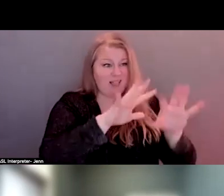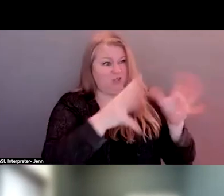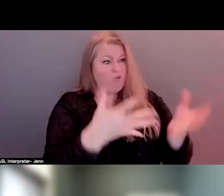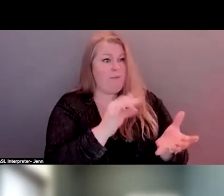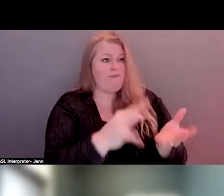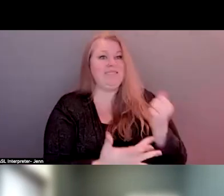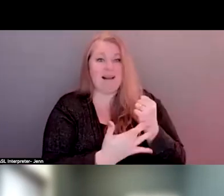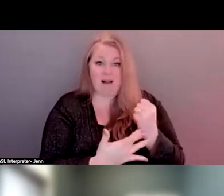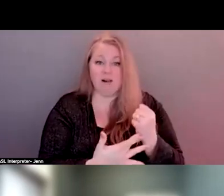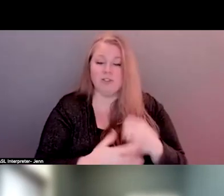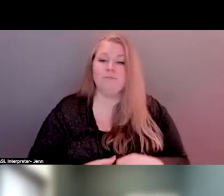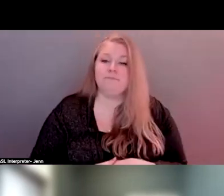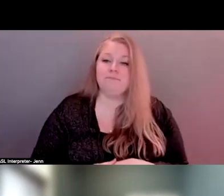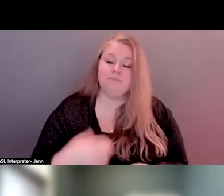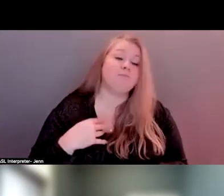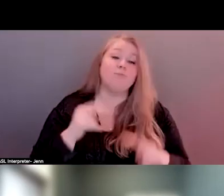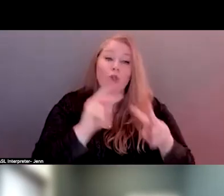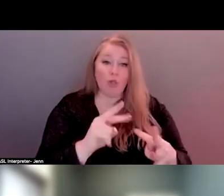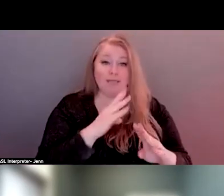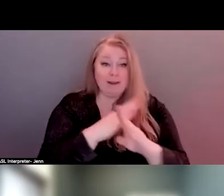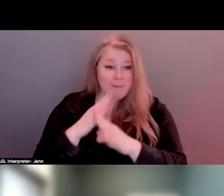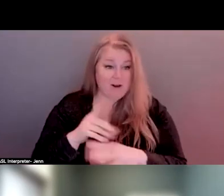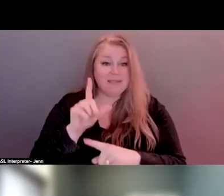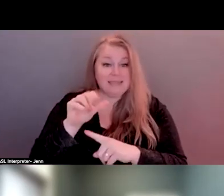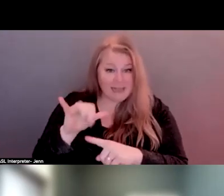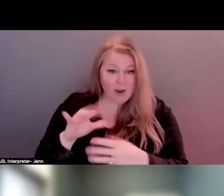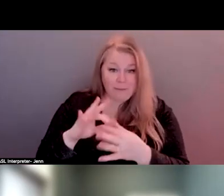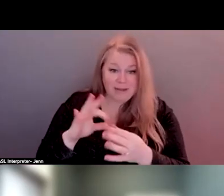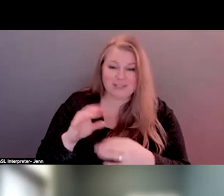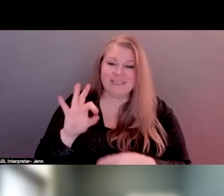We have looked at some of the barriers as Larry said, It is so much more fun to look at the opportunities.